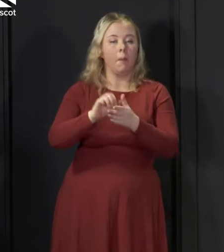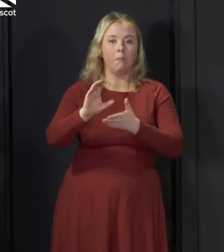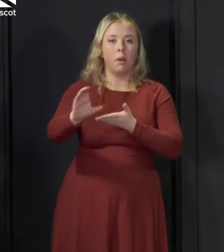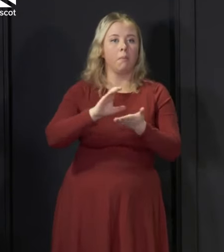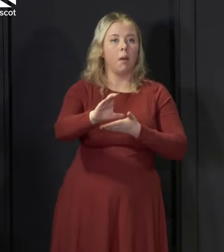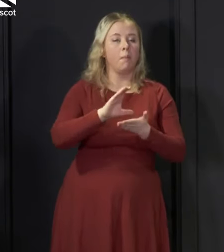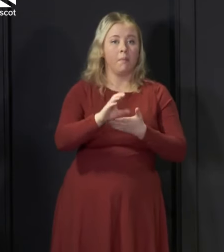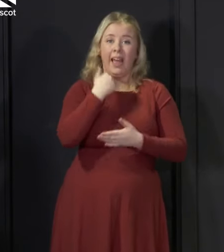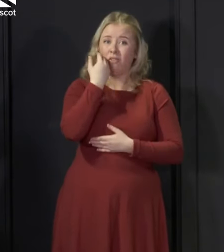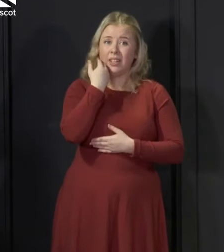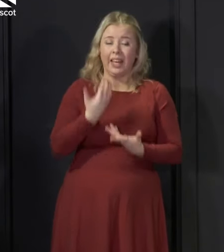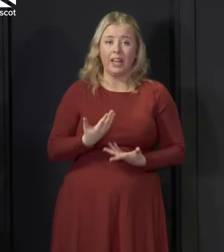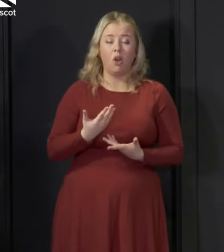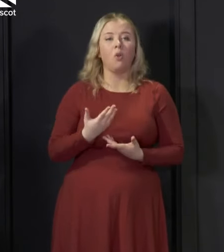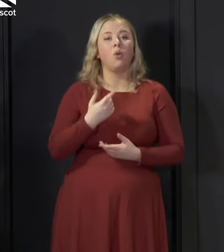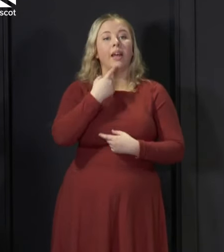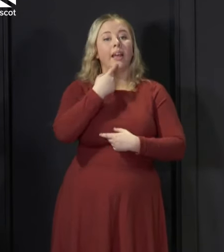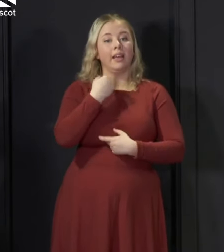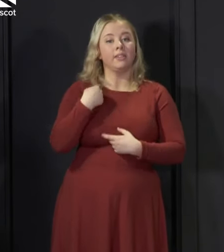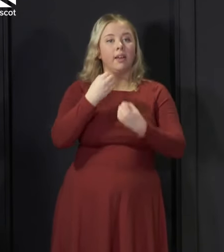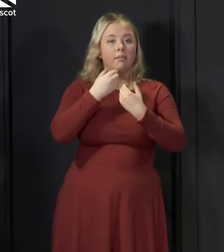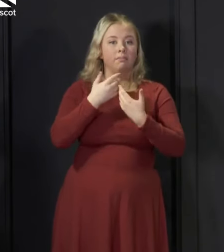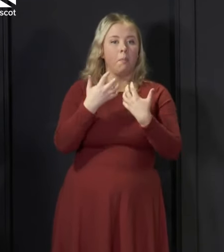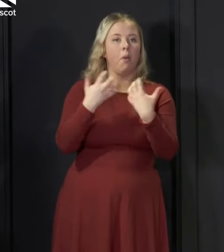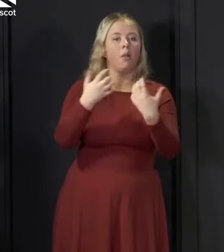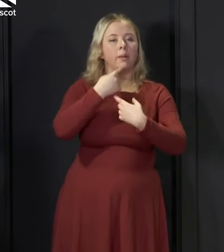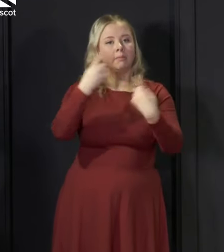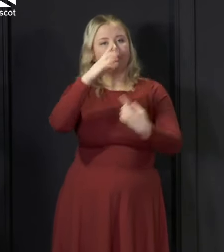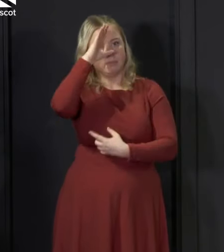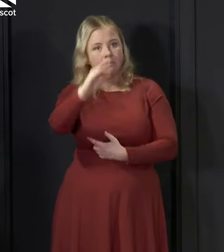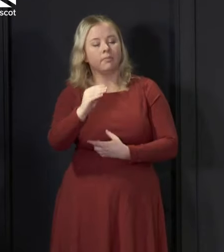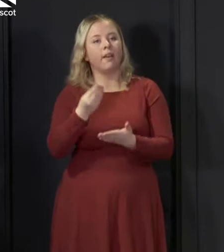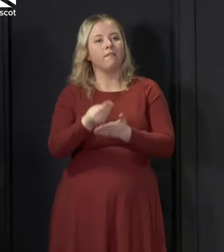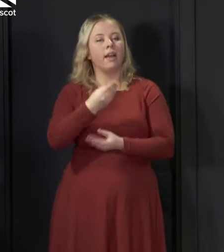now. I gave a figure in Parliament yesterday, the most up-to-date figure, the Finance Secretary